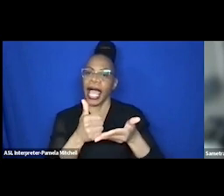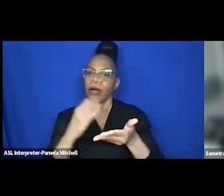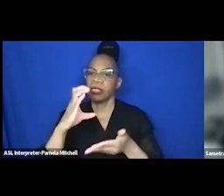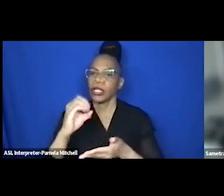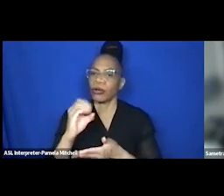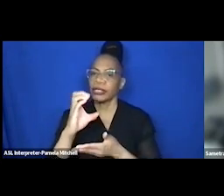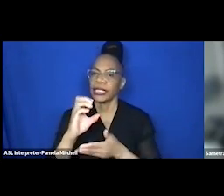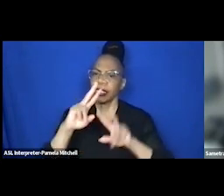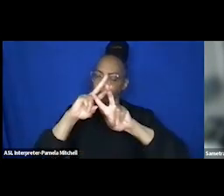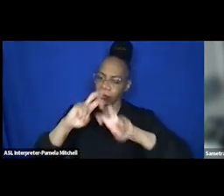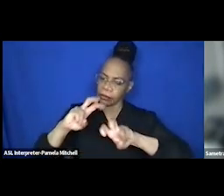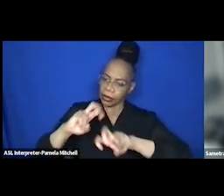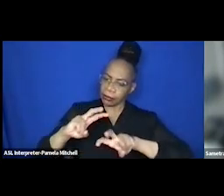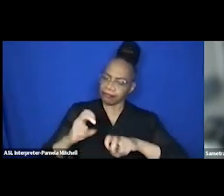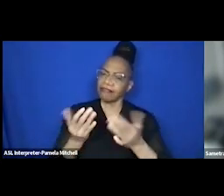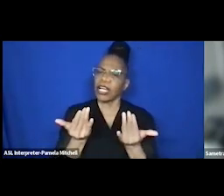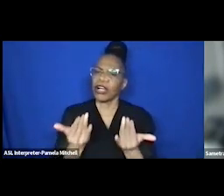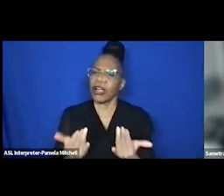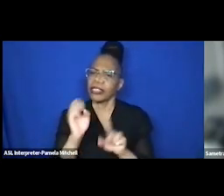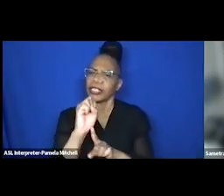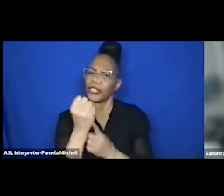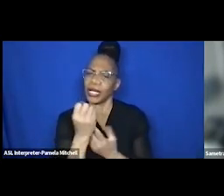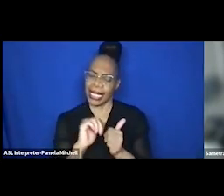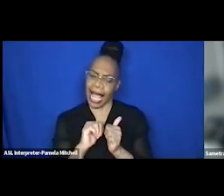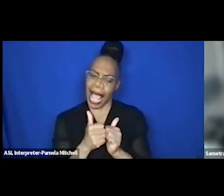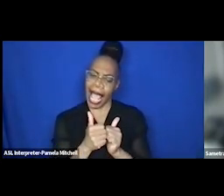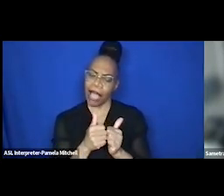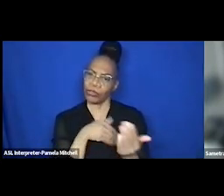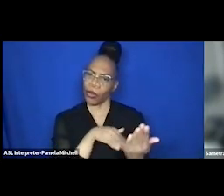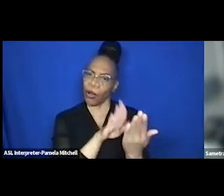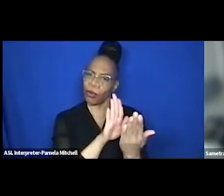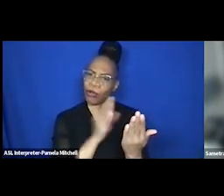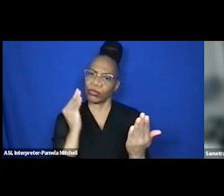and how they are addressing homelessness, right? And, again, as we're talking about, you know,